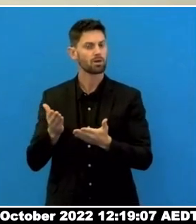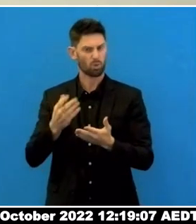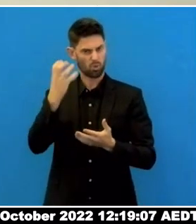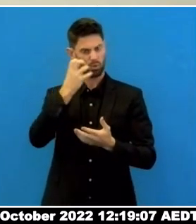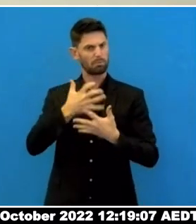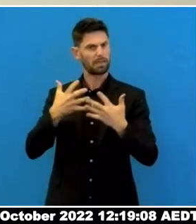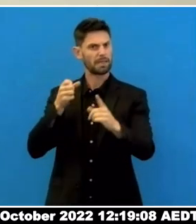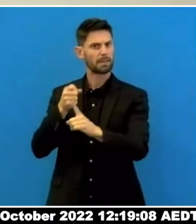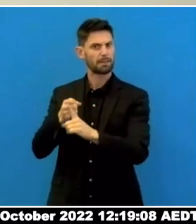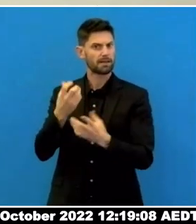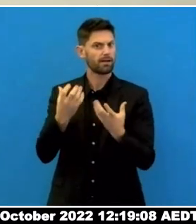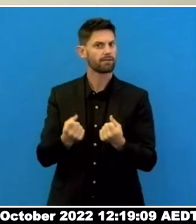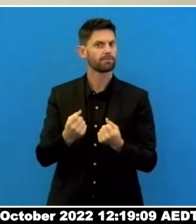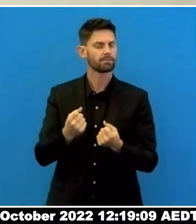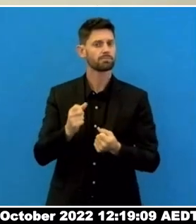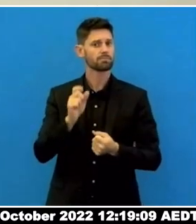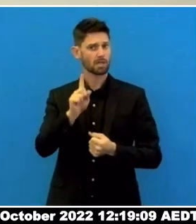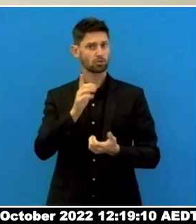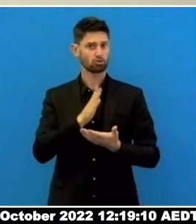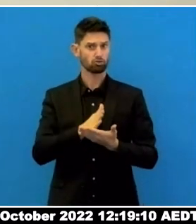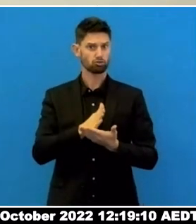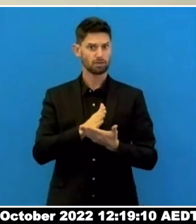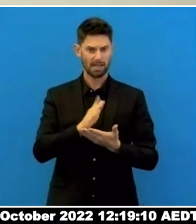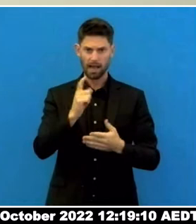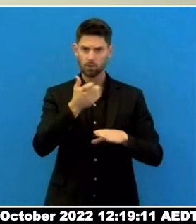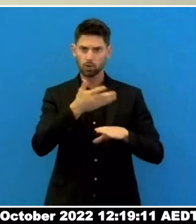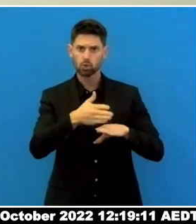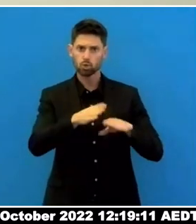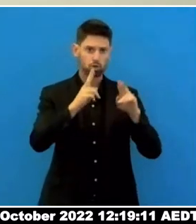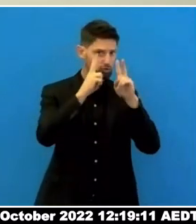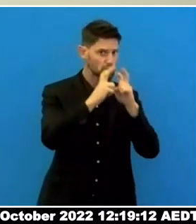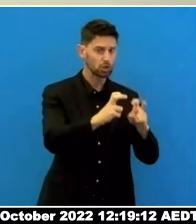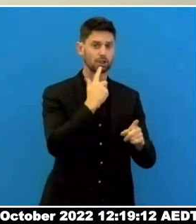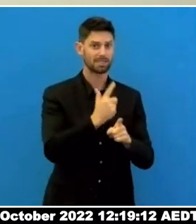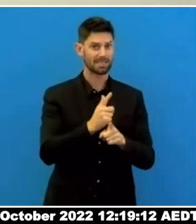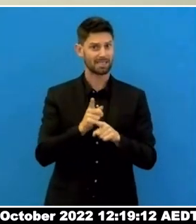and I can go into those in a minute, but there is emerging literature around that being complex trauma.